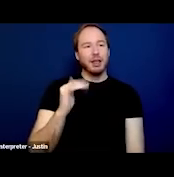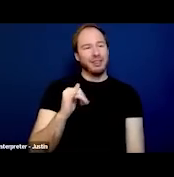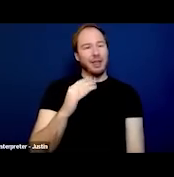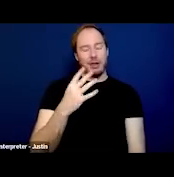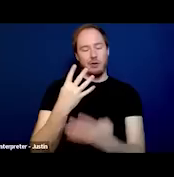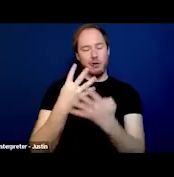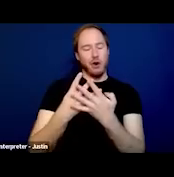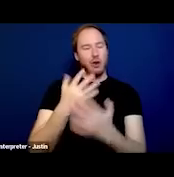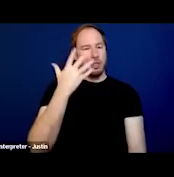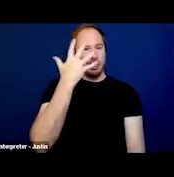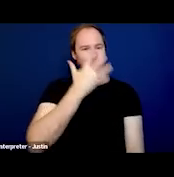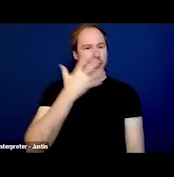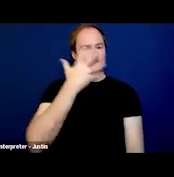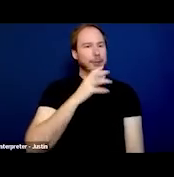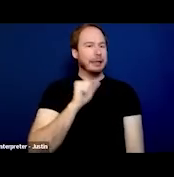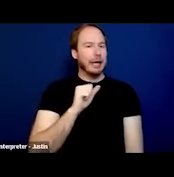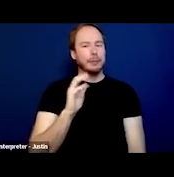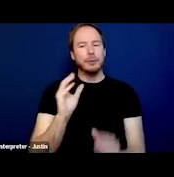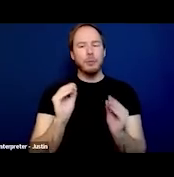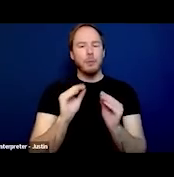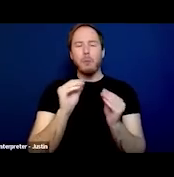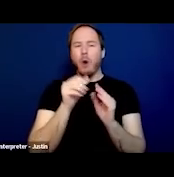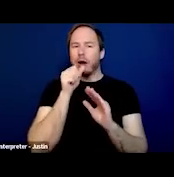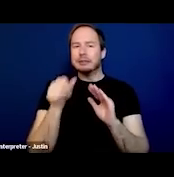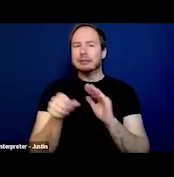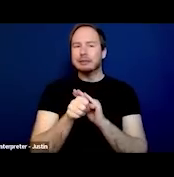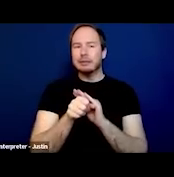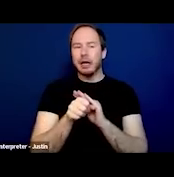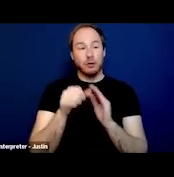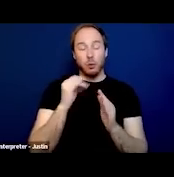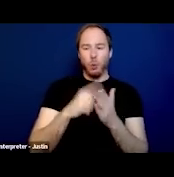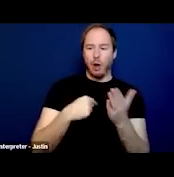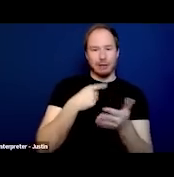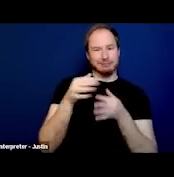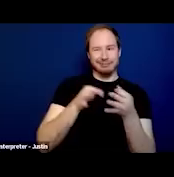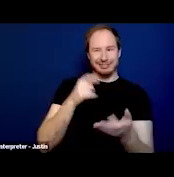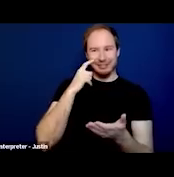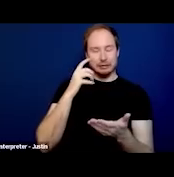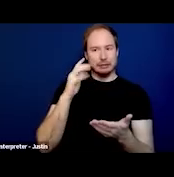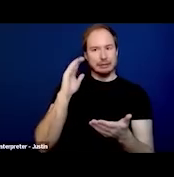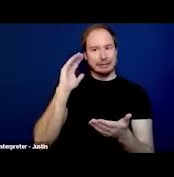in much more subtle ways, so the ones that... The examples I gave may sound very extreme,